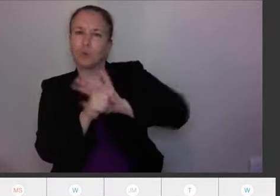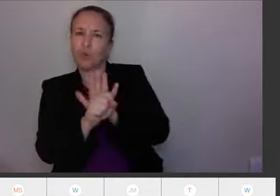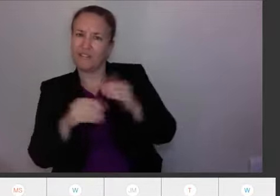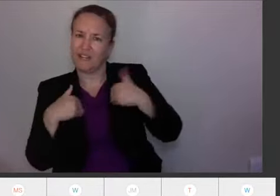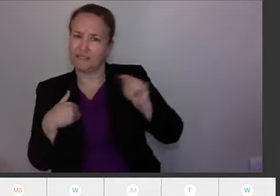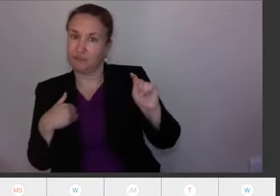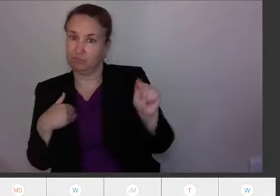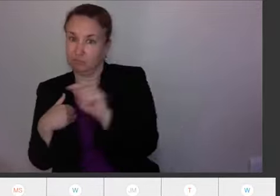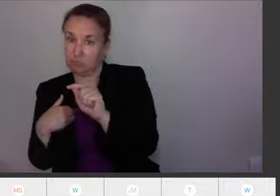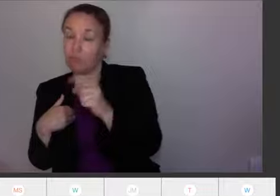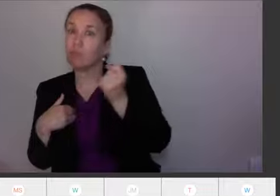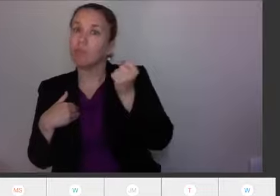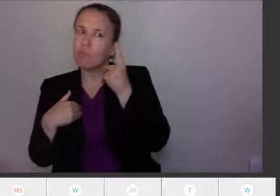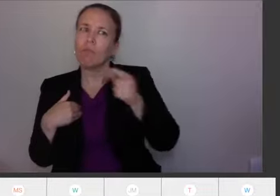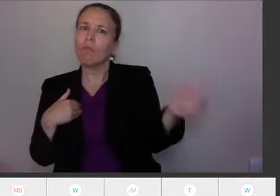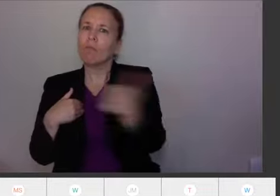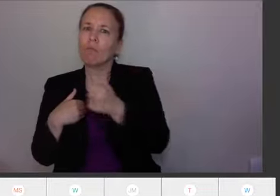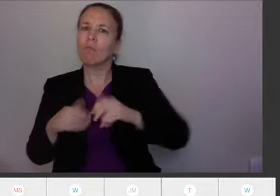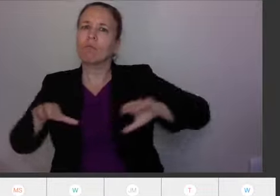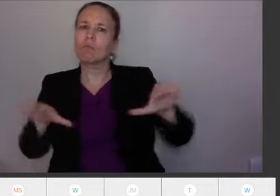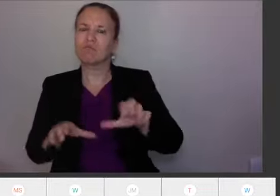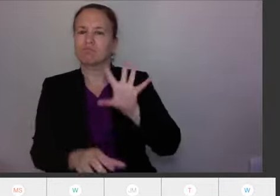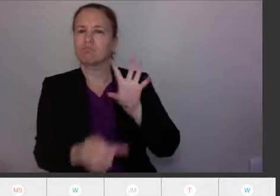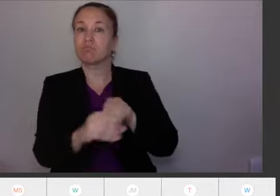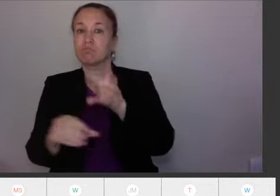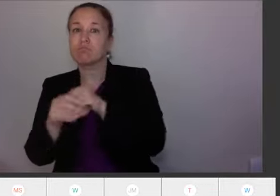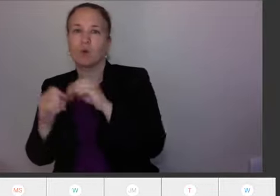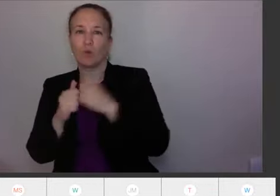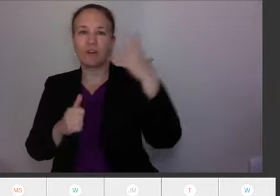that have actively participated in outdoor sports leagues